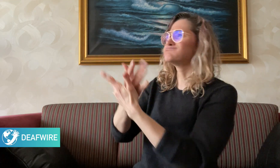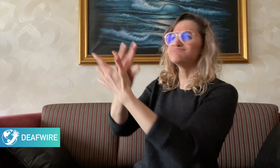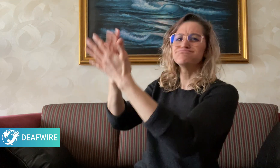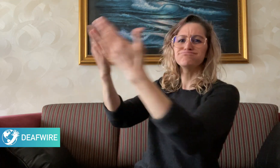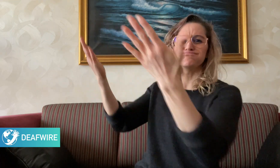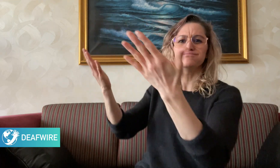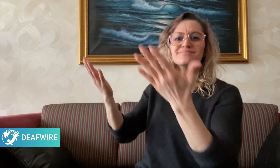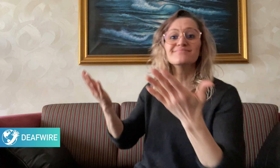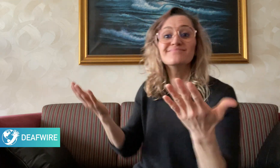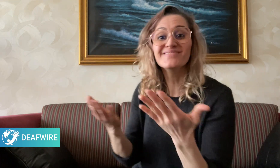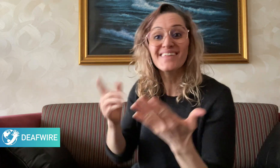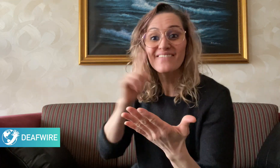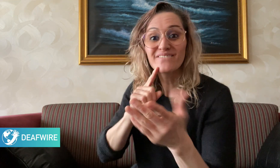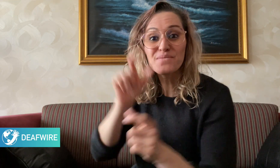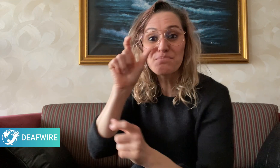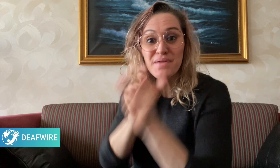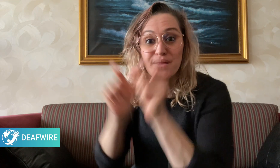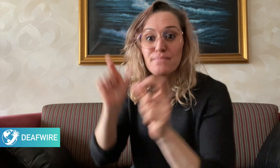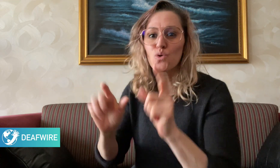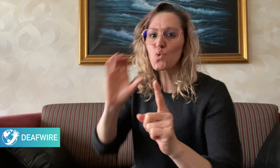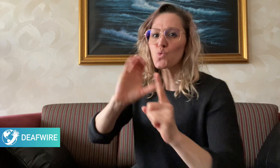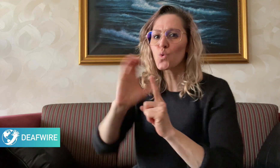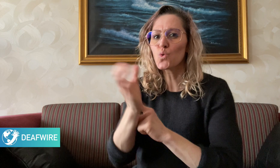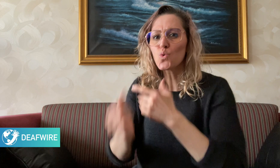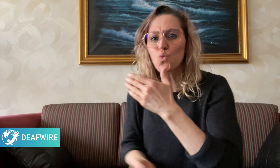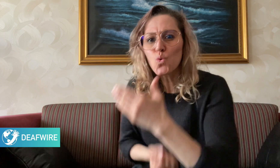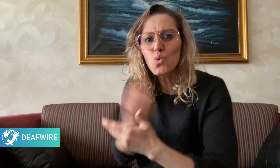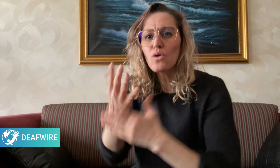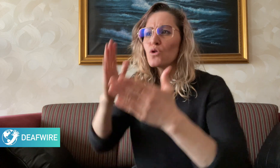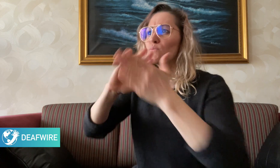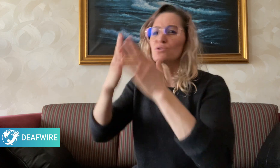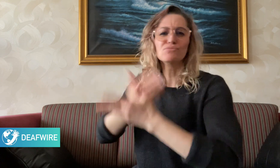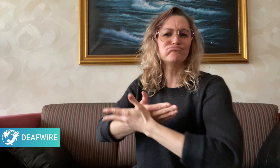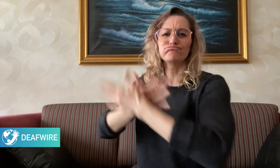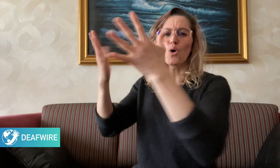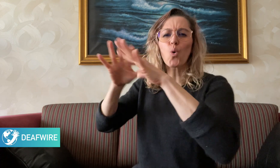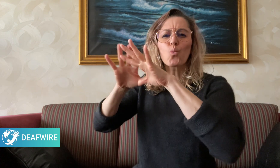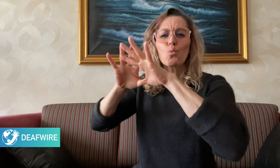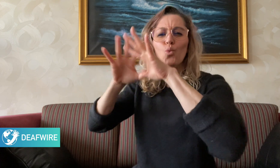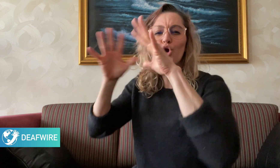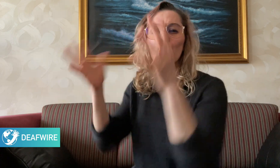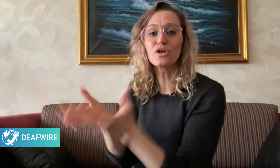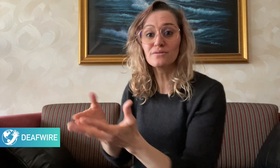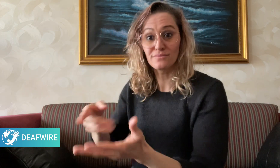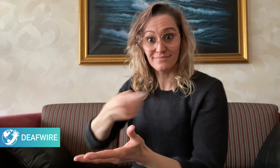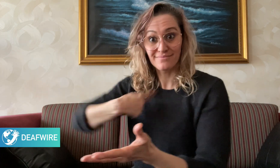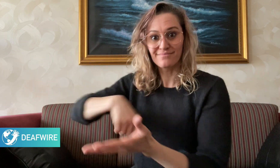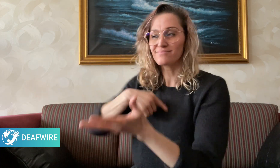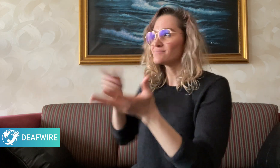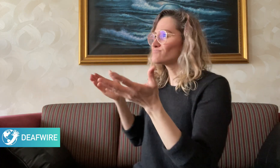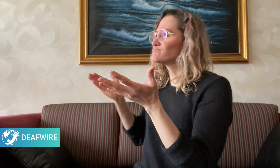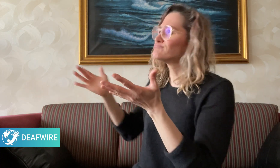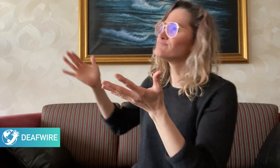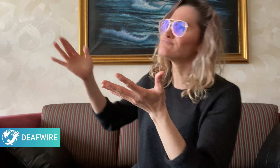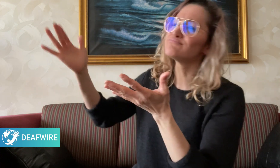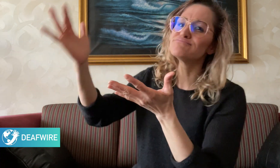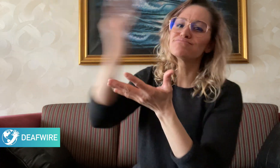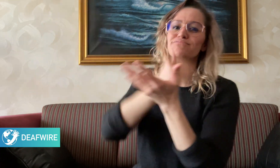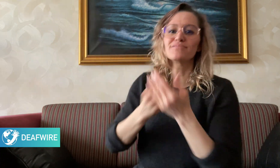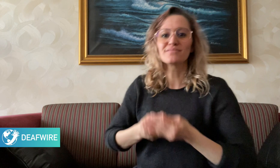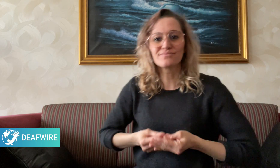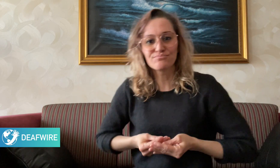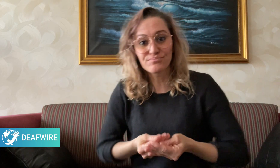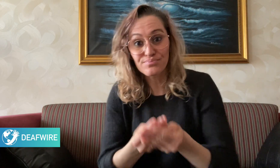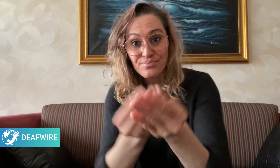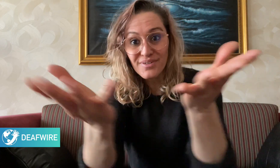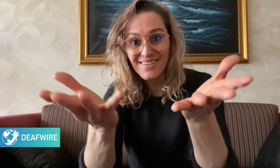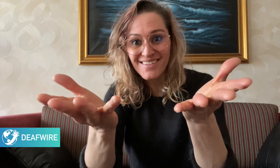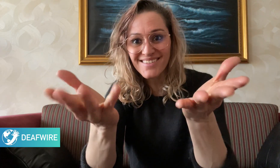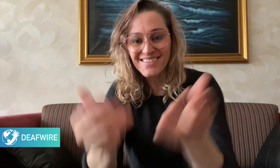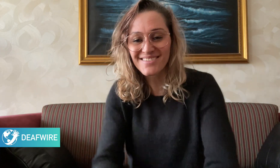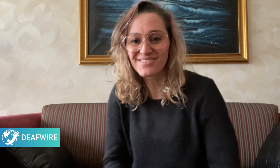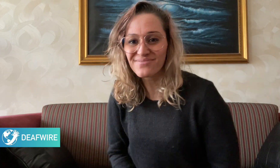about Deaf people, culture, and communities around the world.